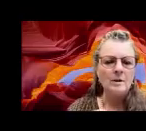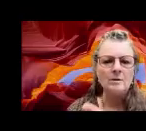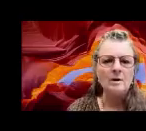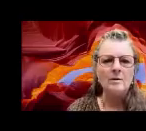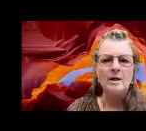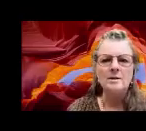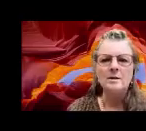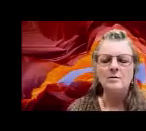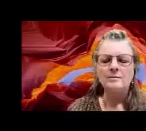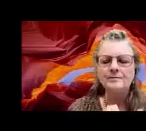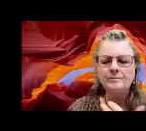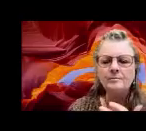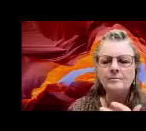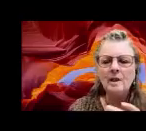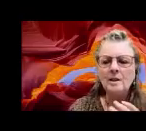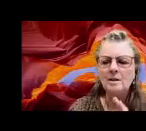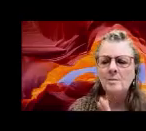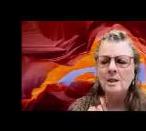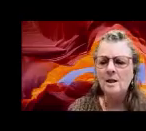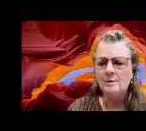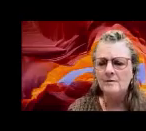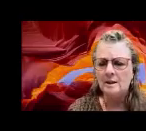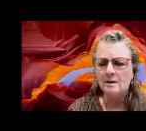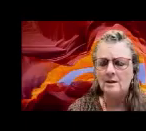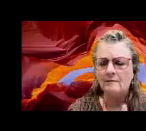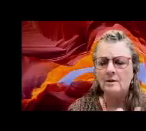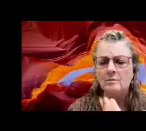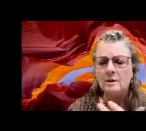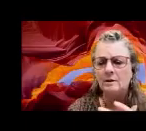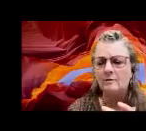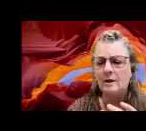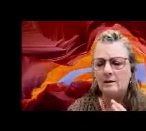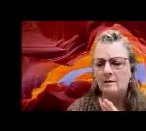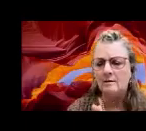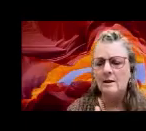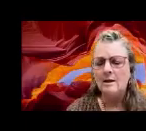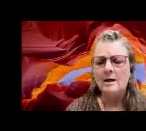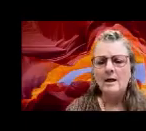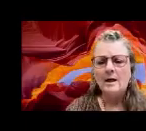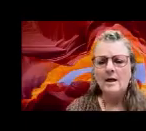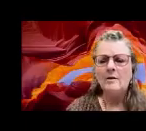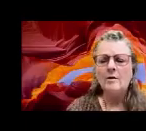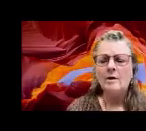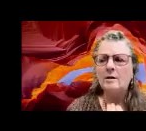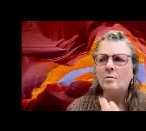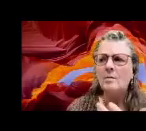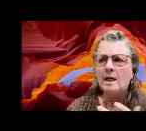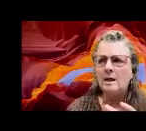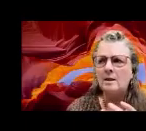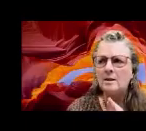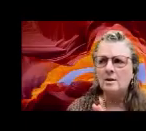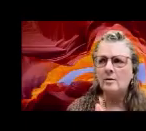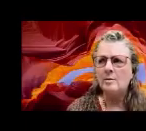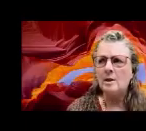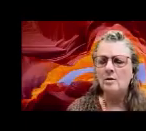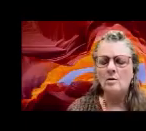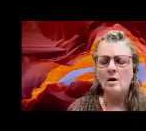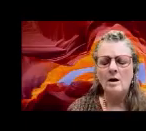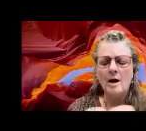went the wrong way. So some of the adaptive skills have to do with self care. And although I know many autistic women who are